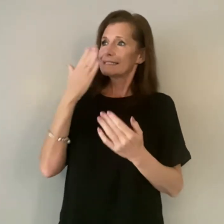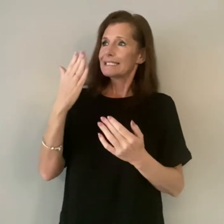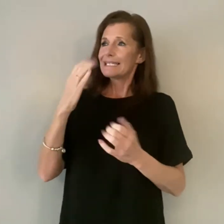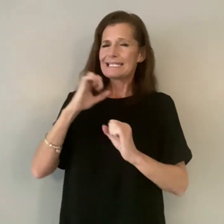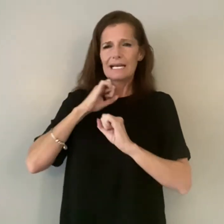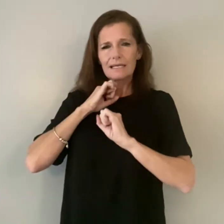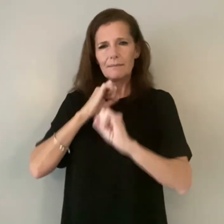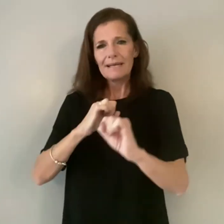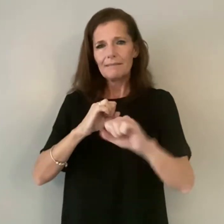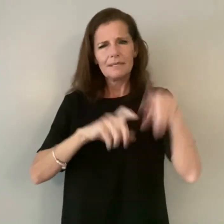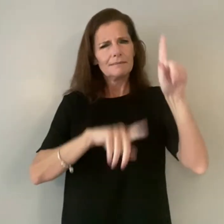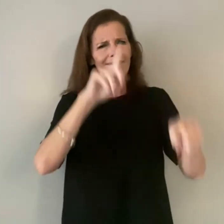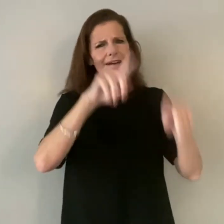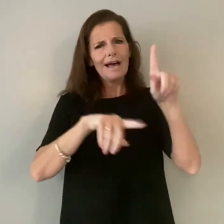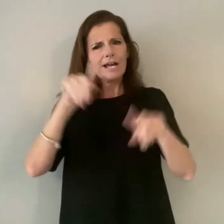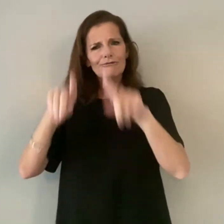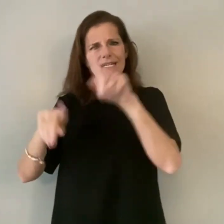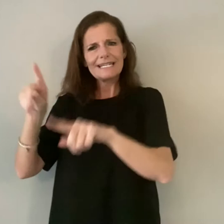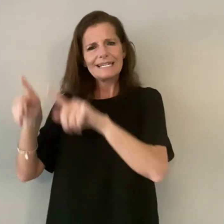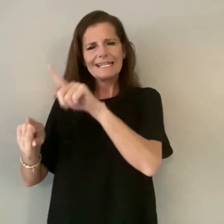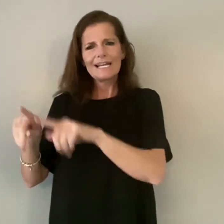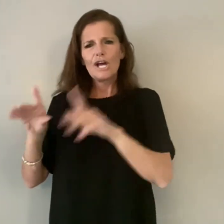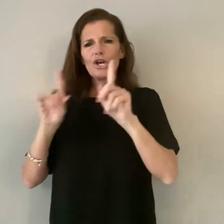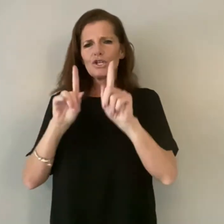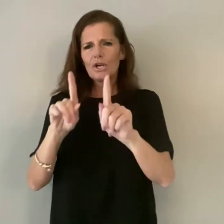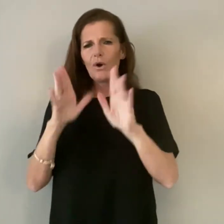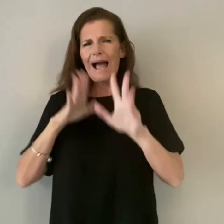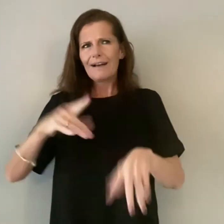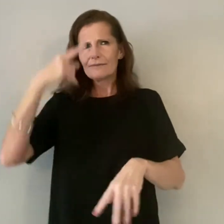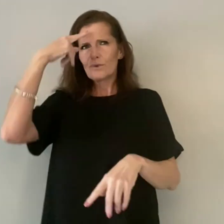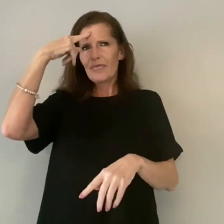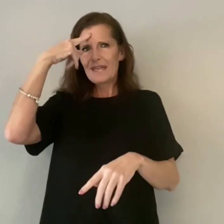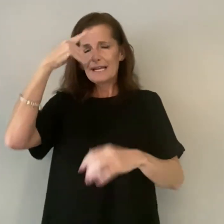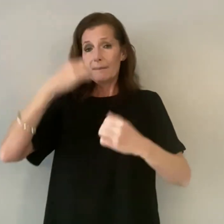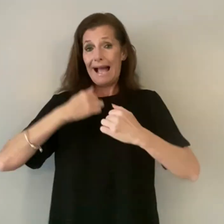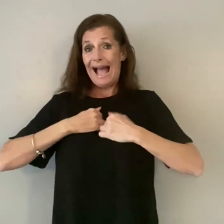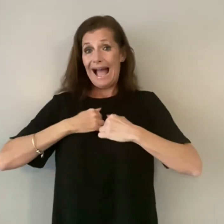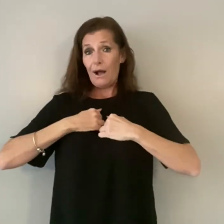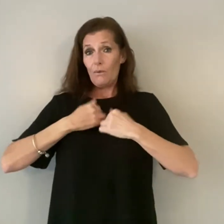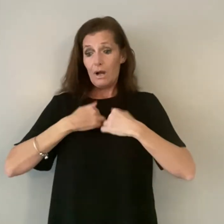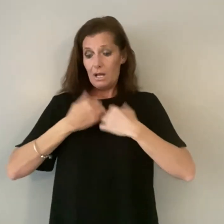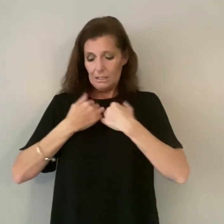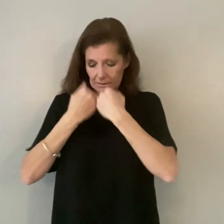on this topic, be very different. And I think firstly we need to be cognizant of like our unconscious biases.